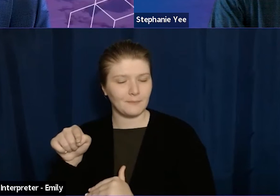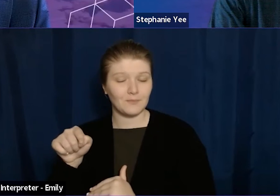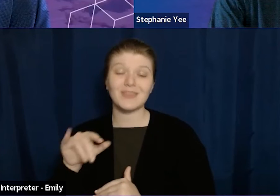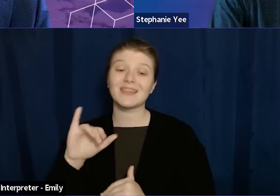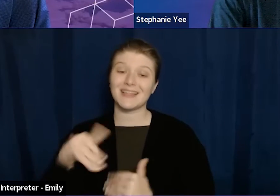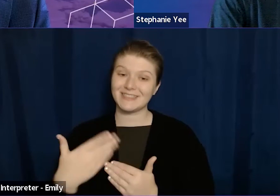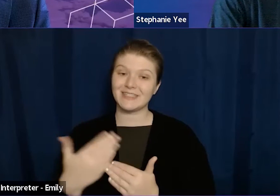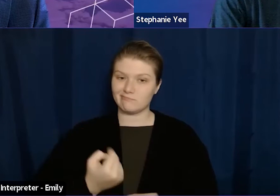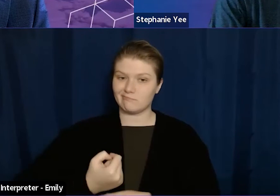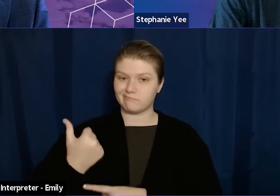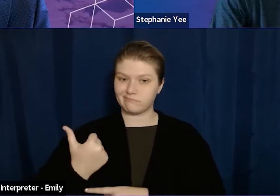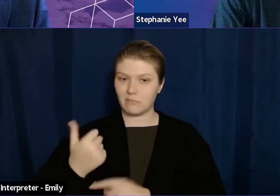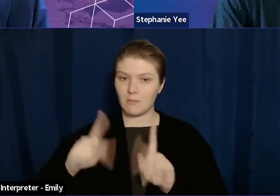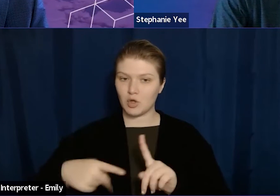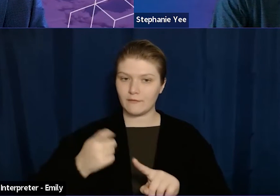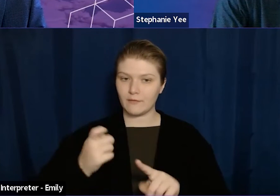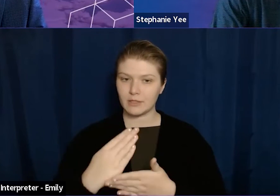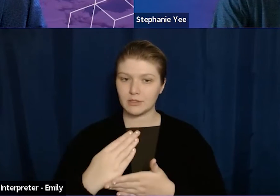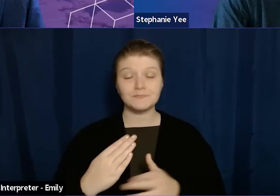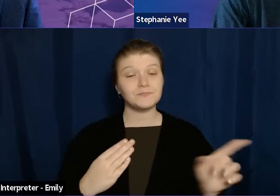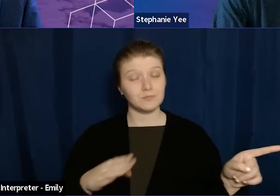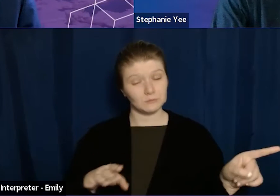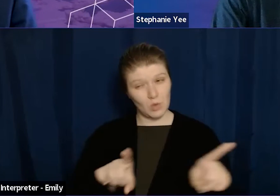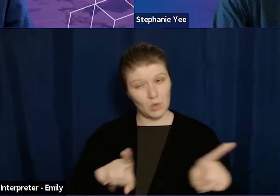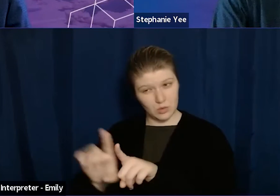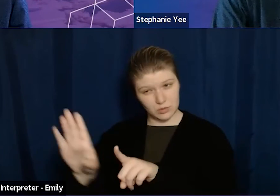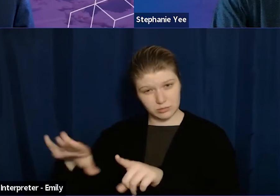Jeremy Leffler: And let's also be clear that if you are removing them from the budget,